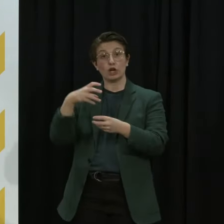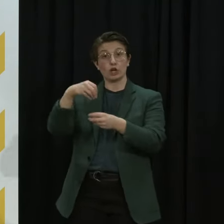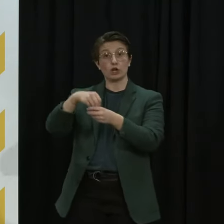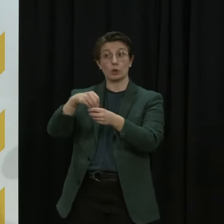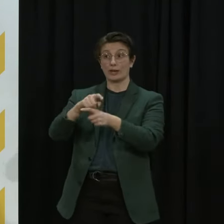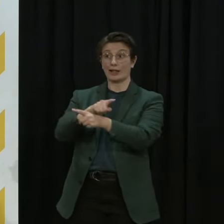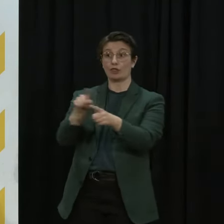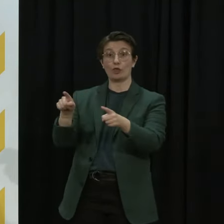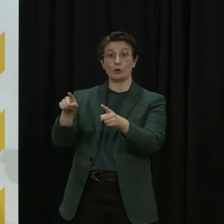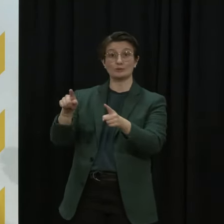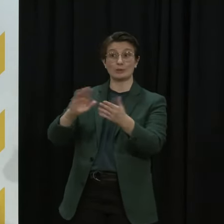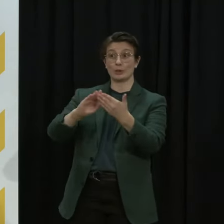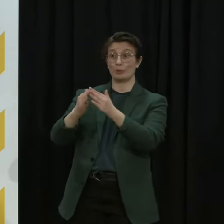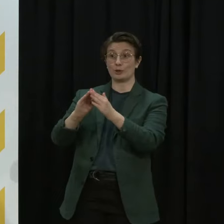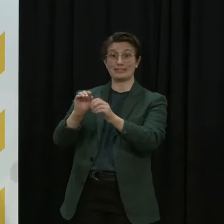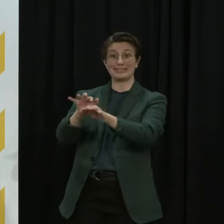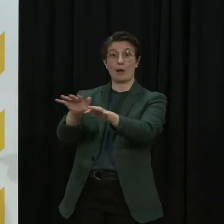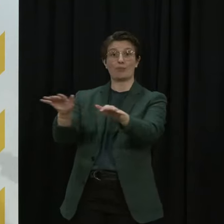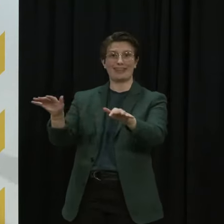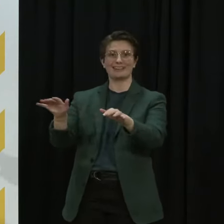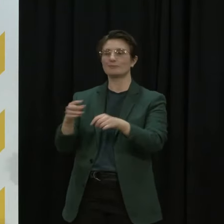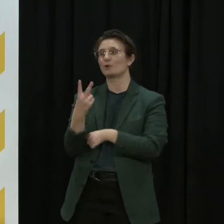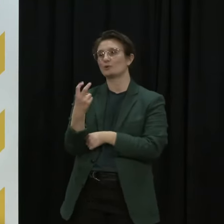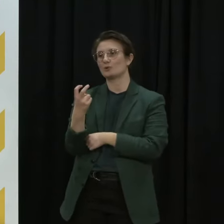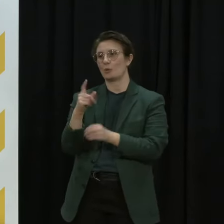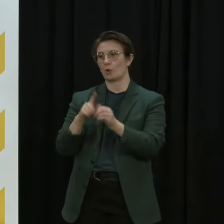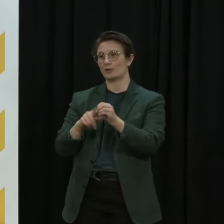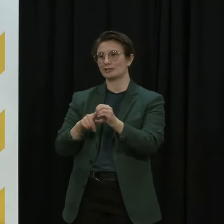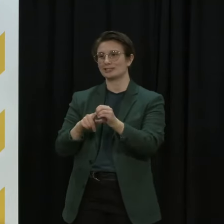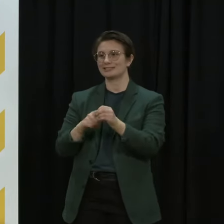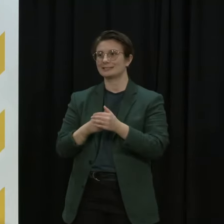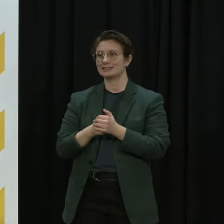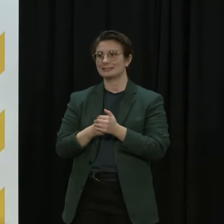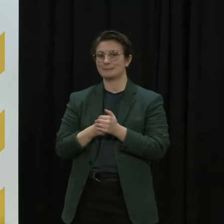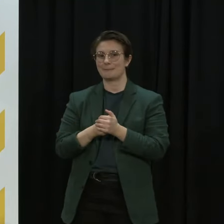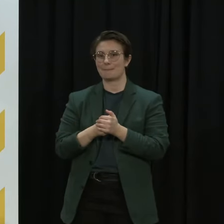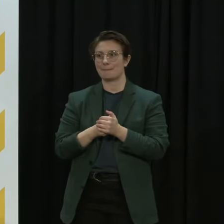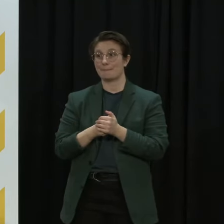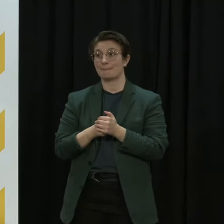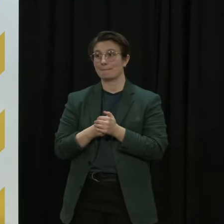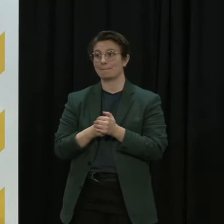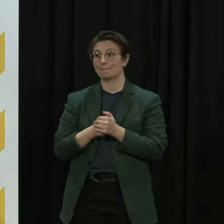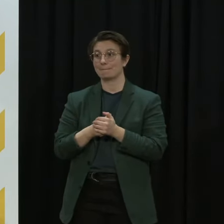testing, and credibly -- vigourously within affected